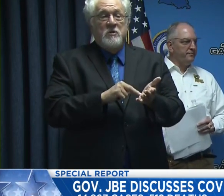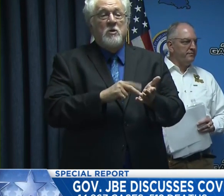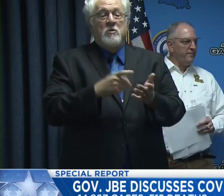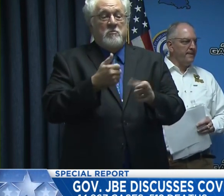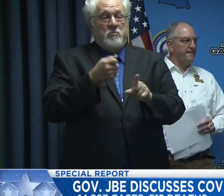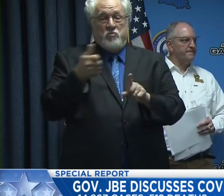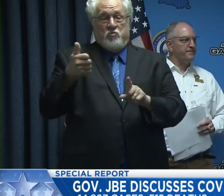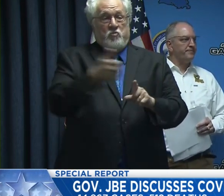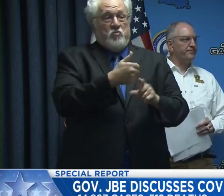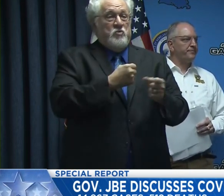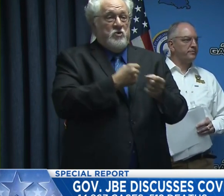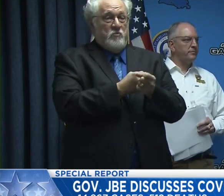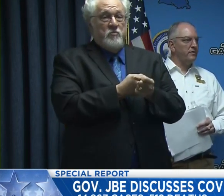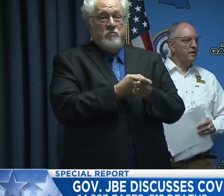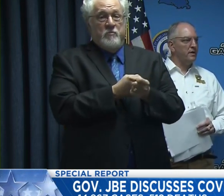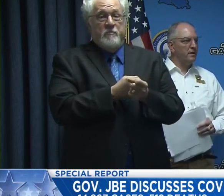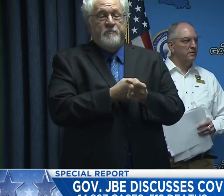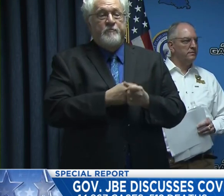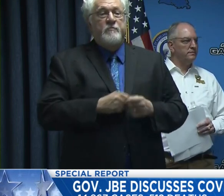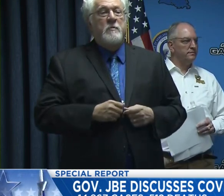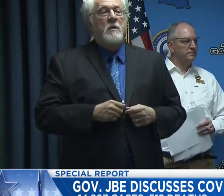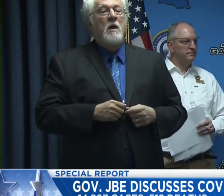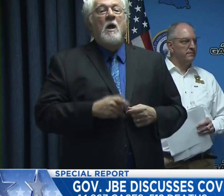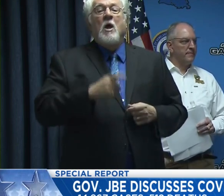TO STOP THE SPREAD OF COVID. OUR HEALTHCARE PROVIDERS ARE